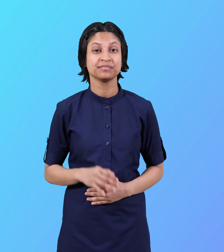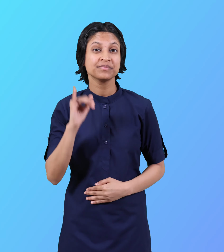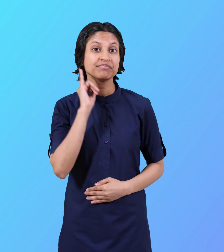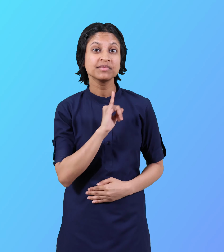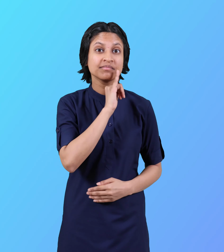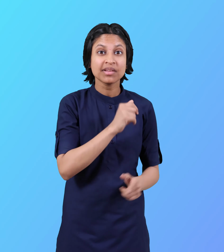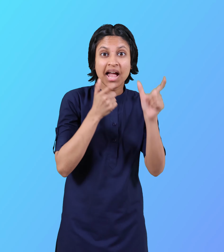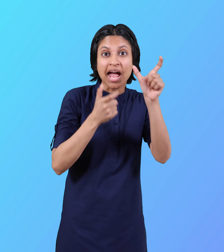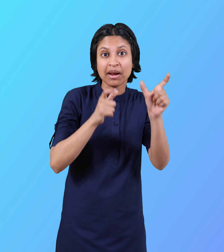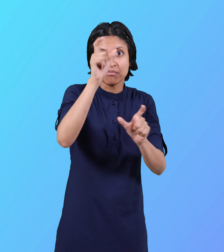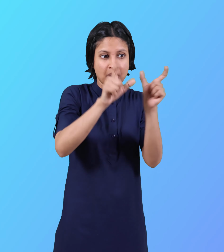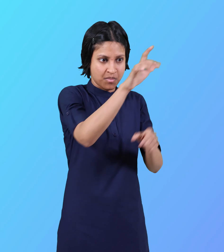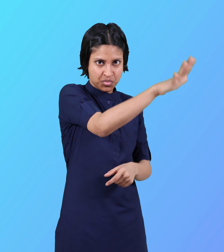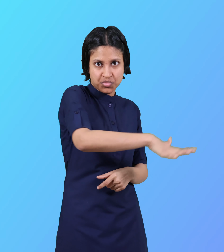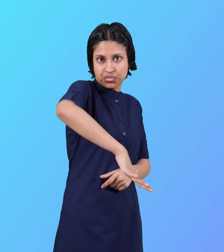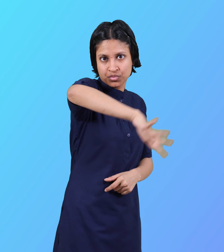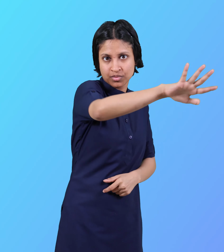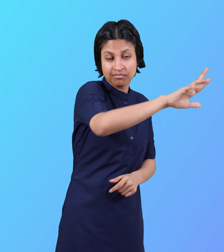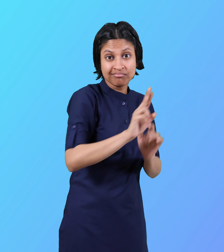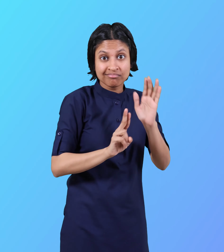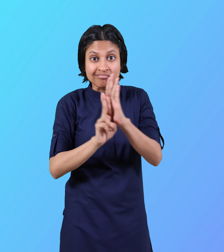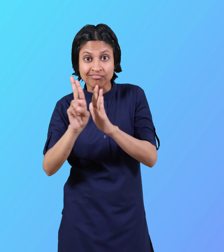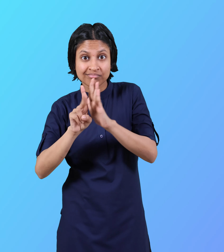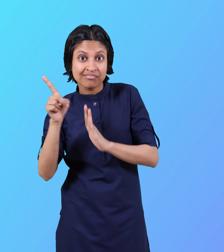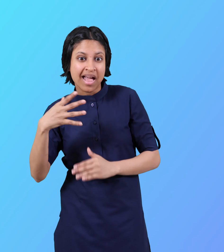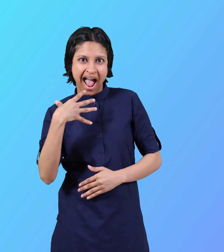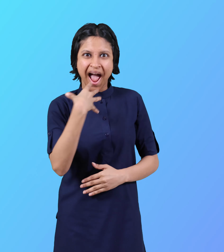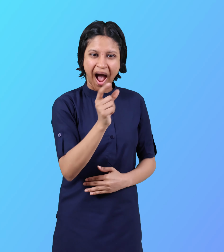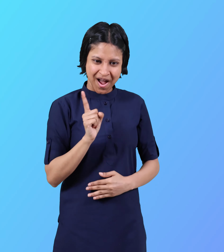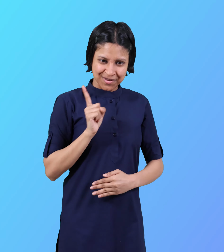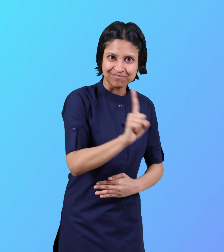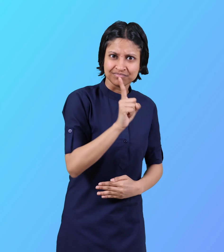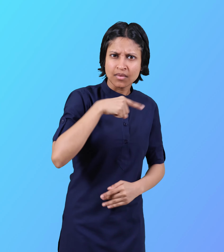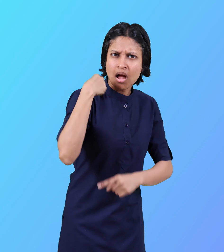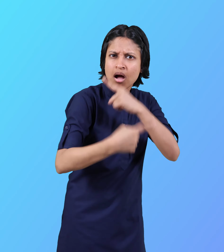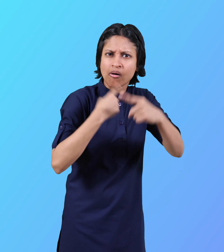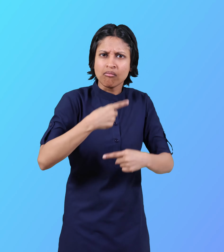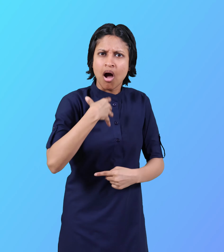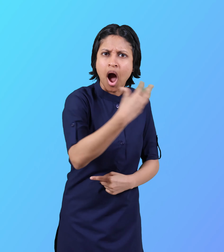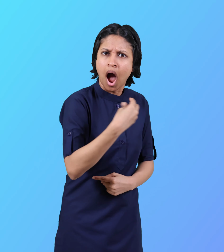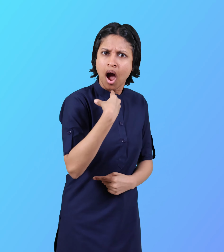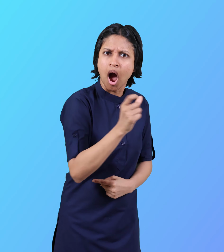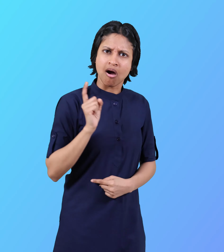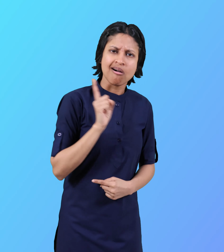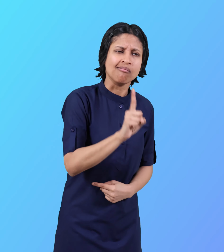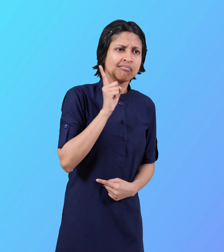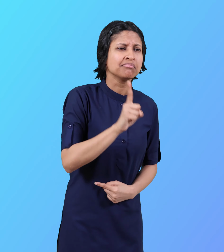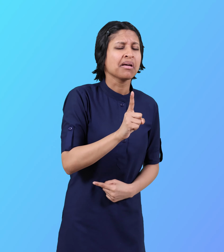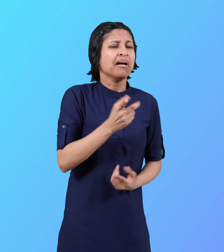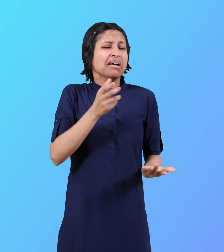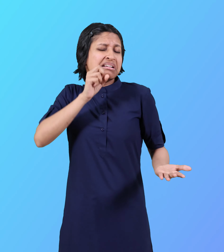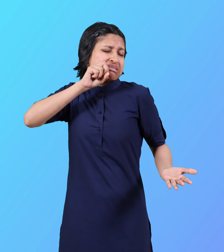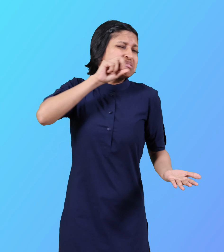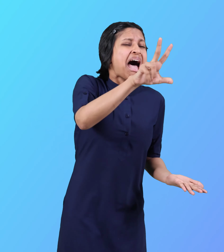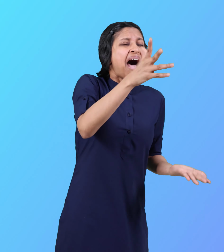Each day Goliath would come out and shout a challenge to the Israelite soldiers.